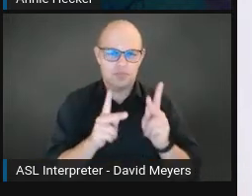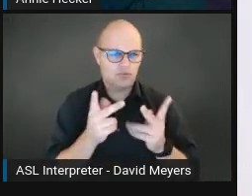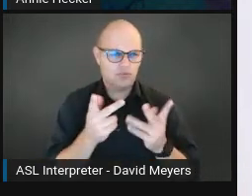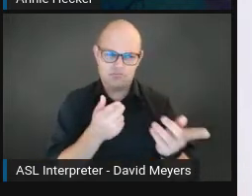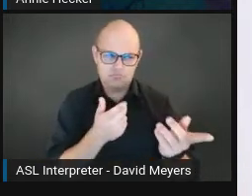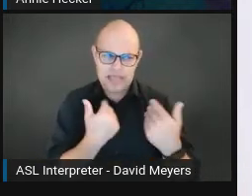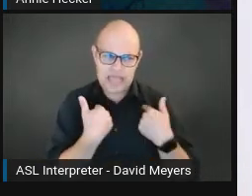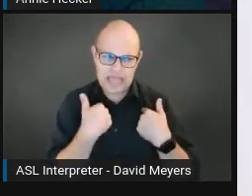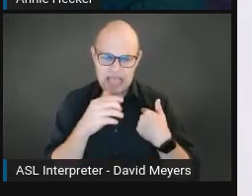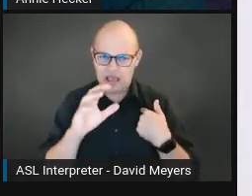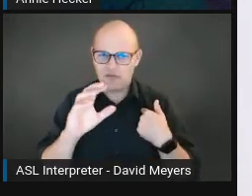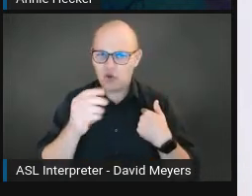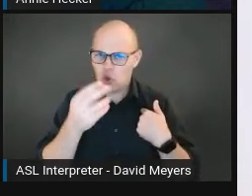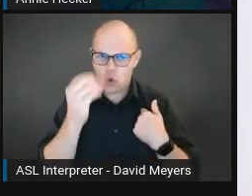in there and be able to add the fields.